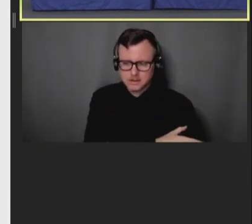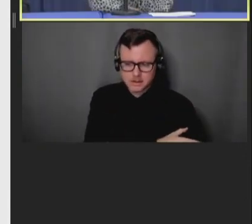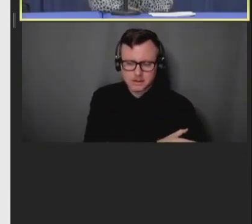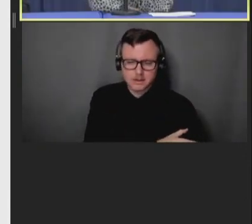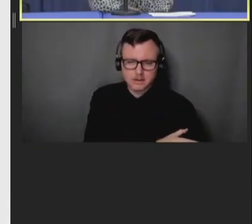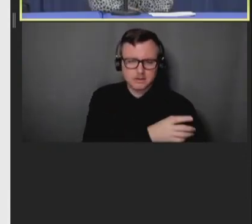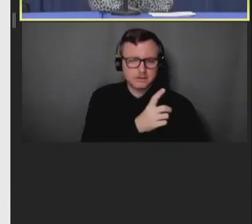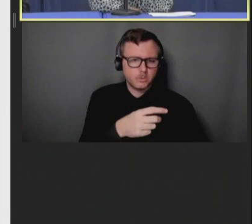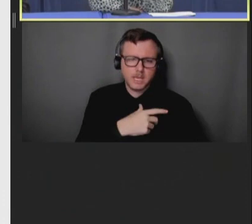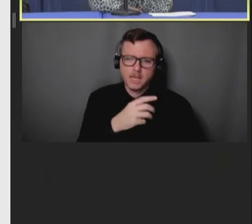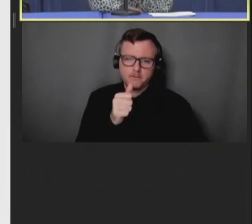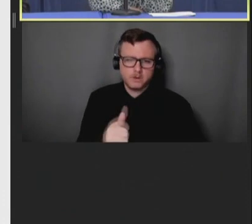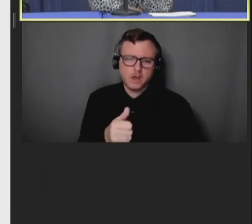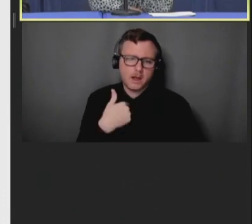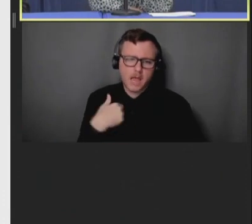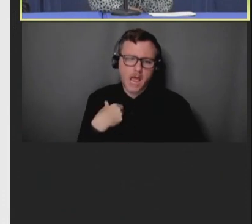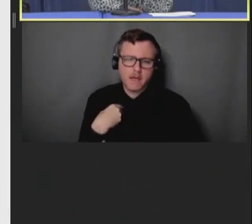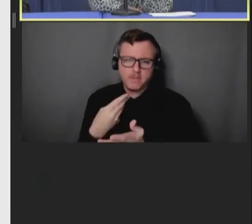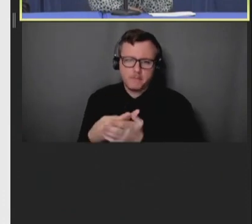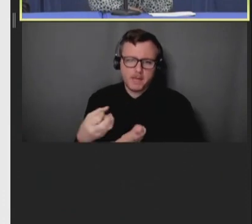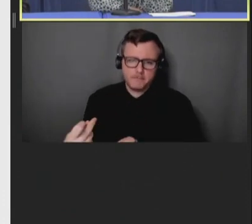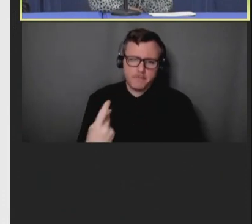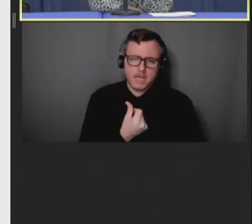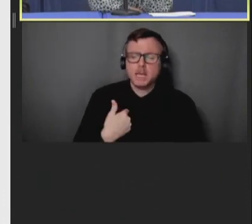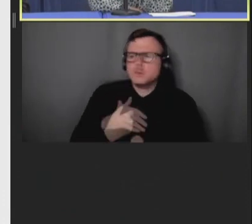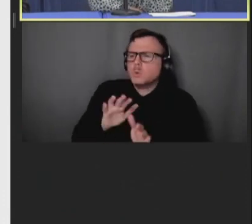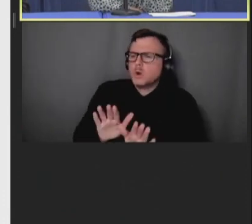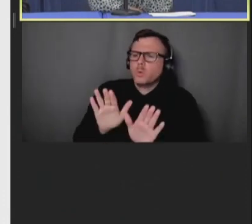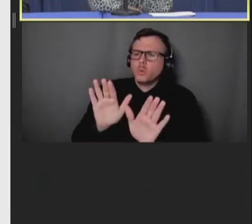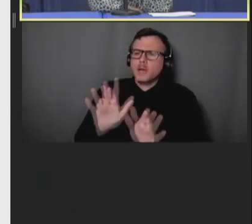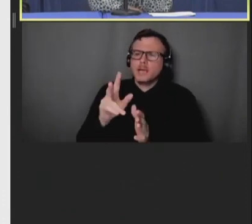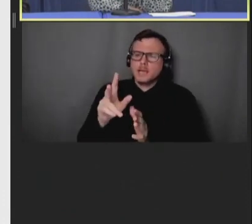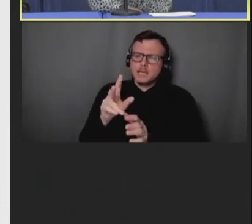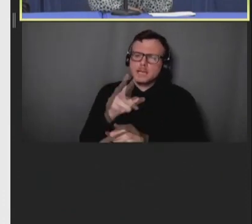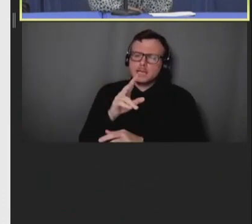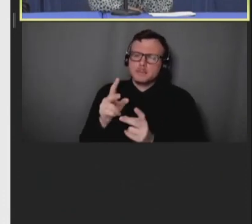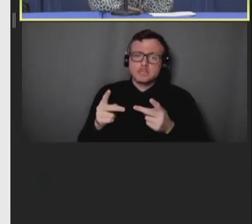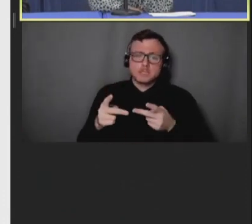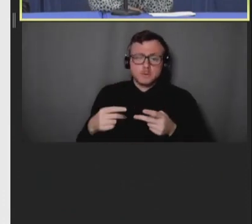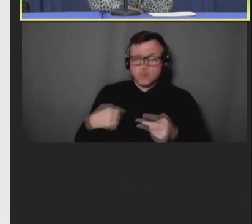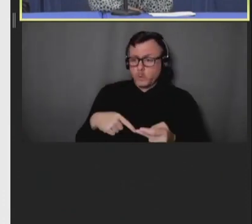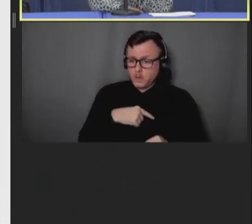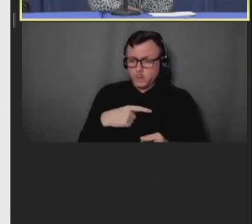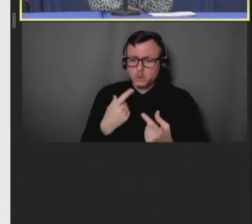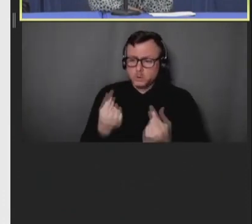which was a great position to come from, right? We were doing this because we loved our community,